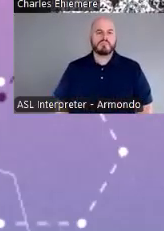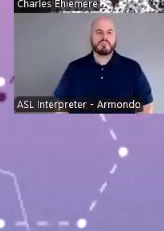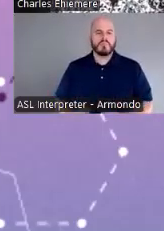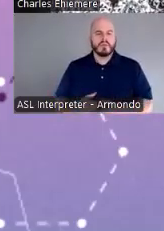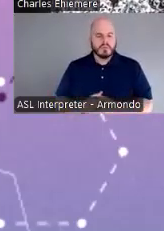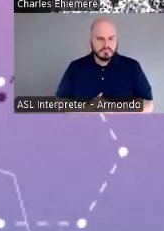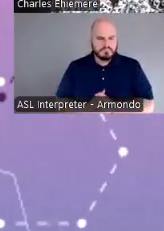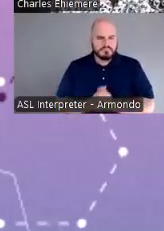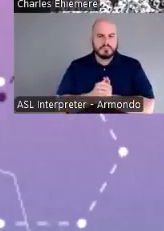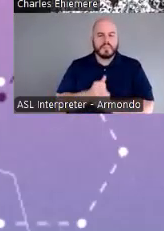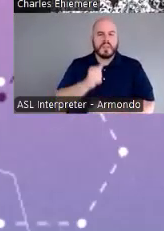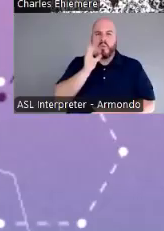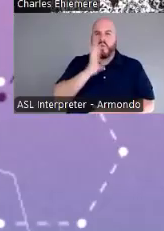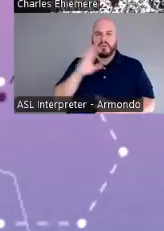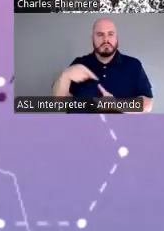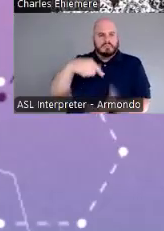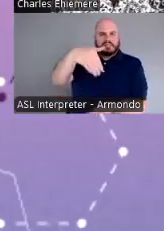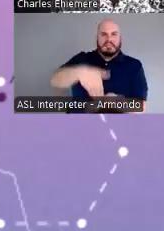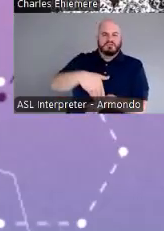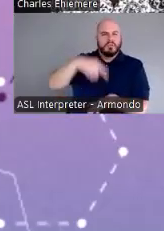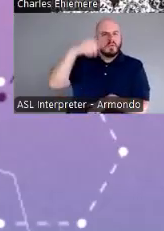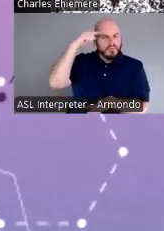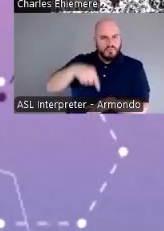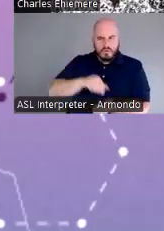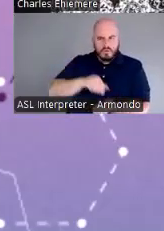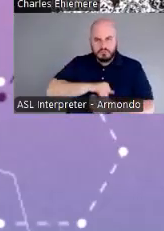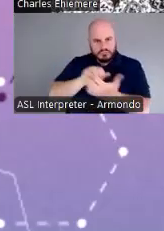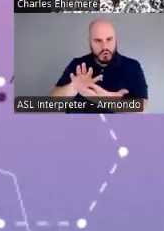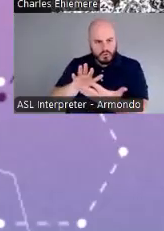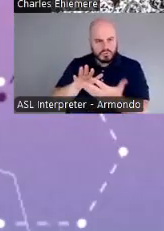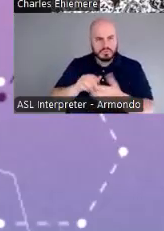and all those we put into consideration where